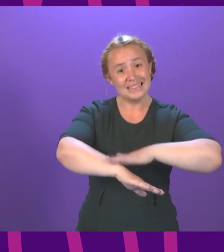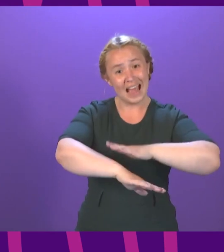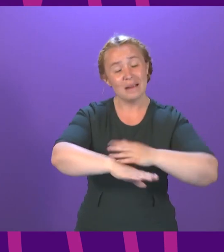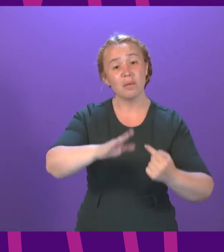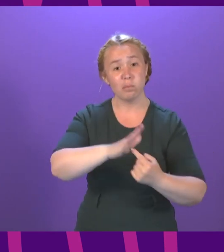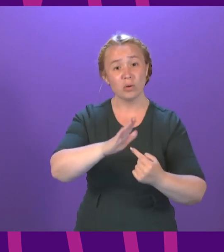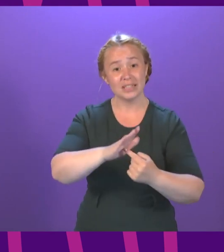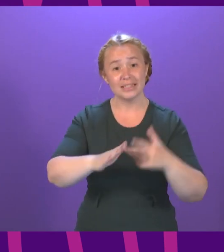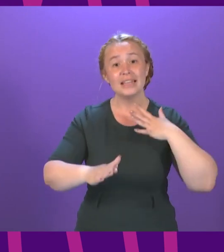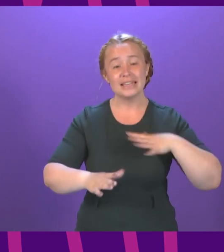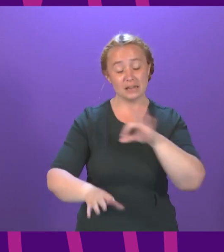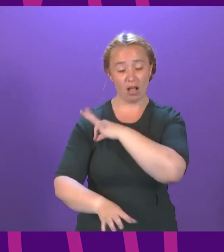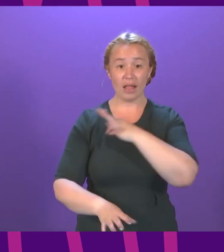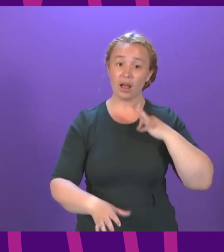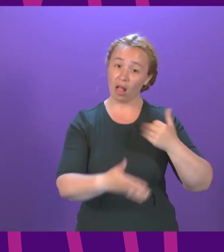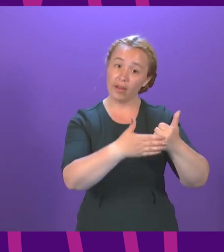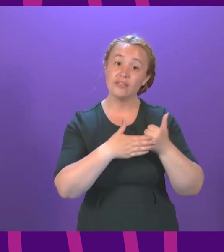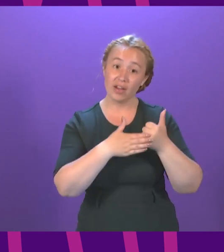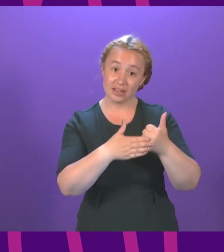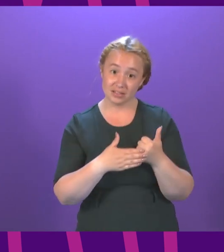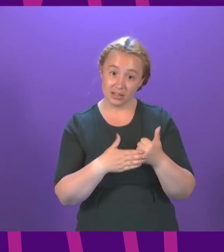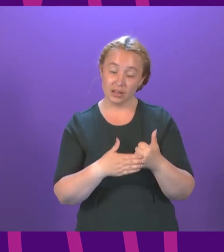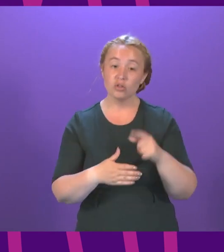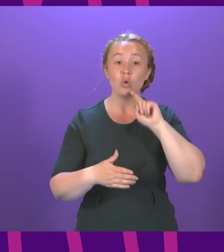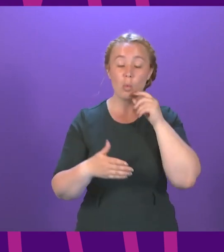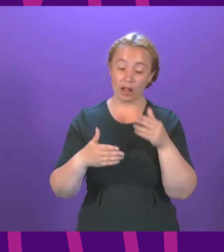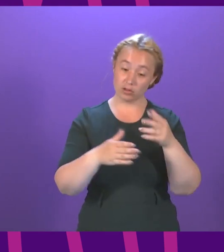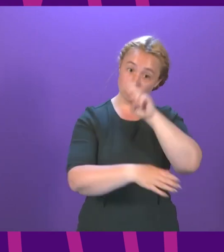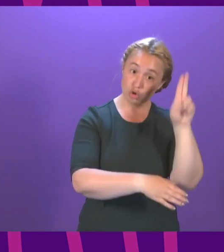and we will continue to take that approach. We will issue guidance to schools well in advance